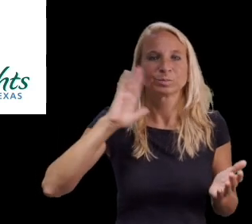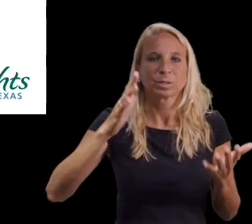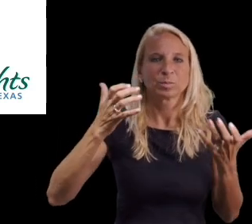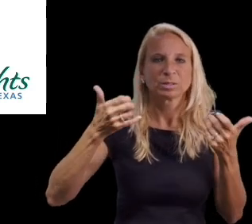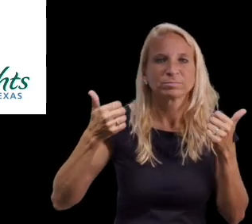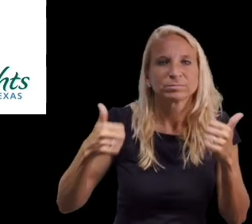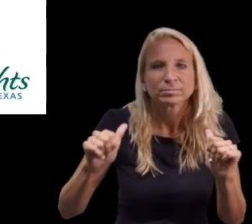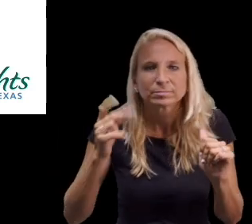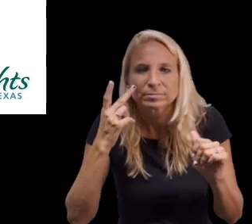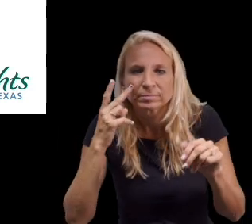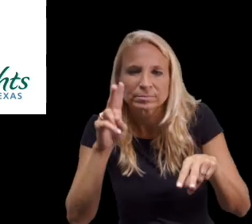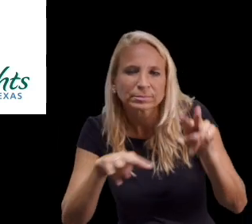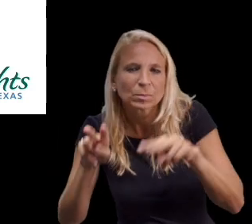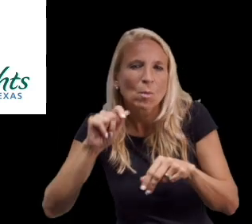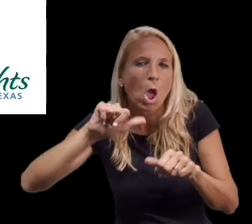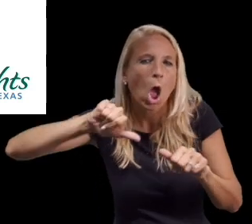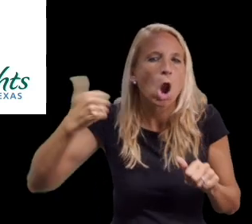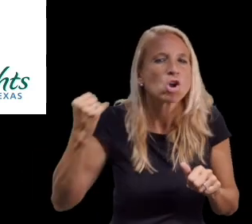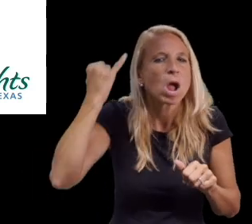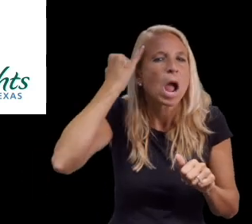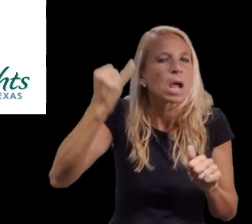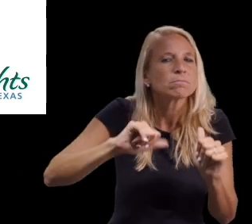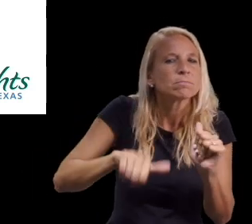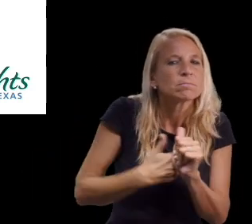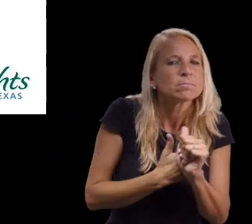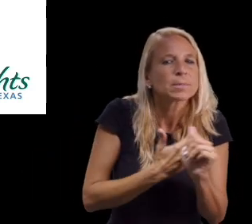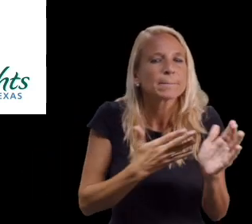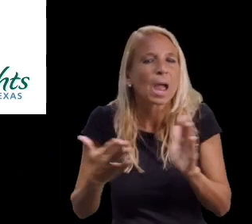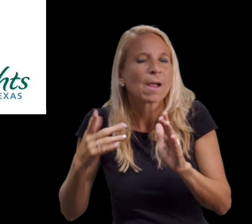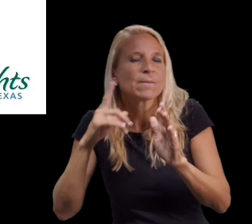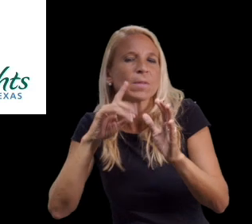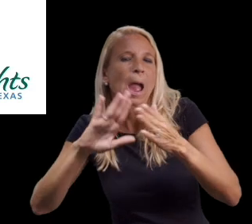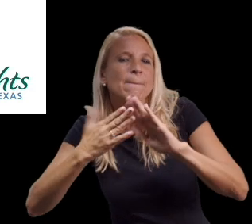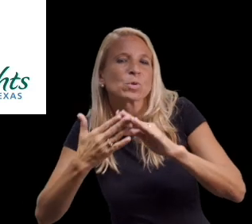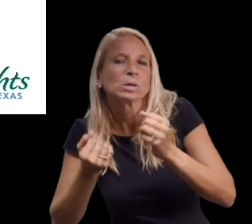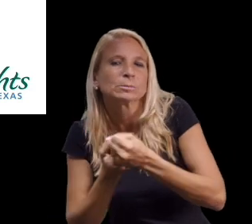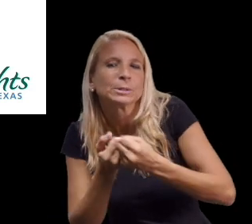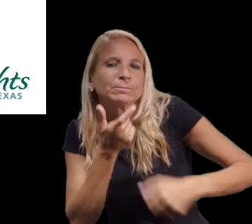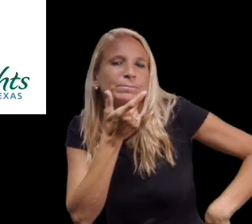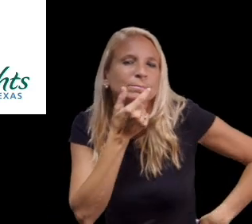Some LIDDAS will attempt to explore those alternative community supports,